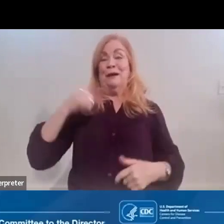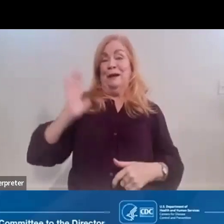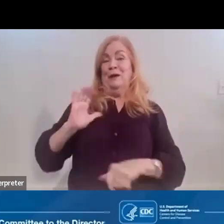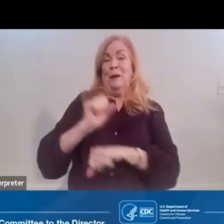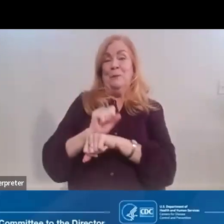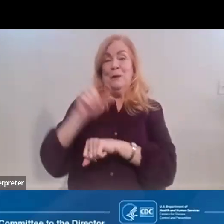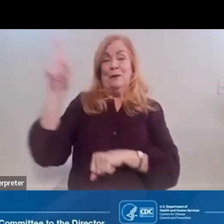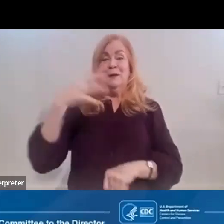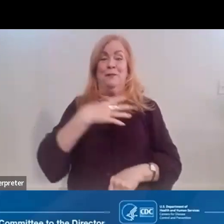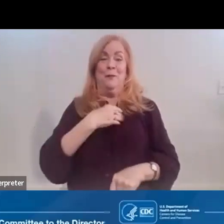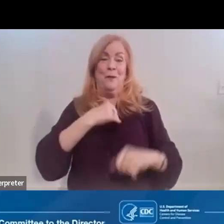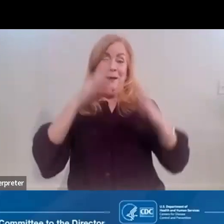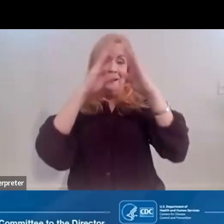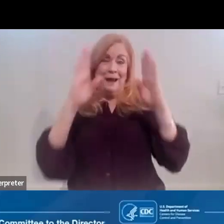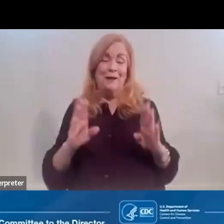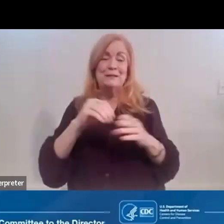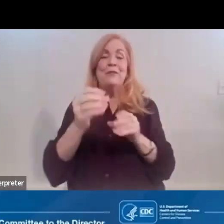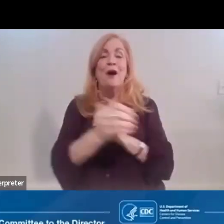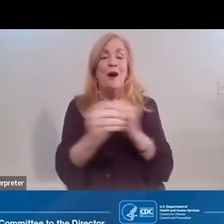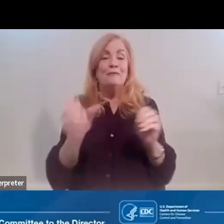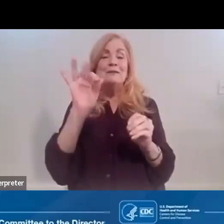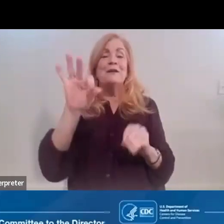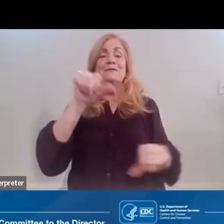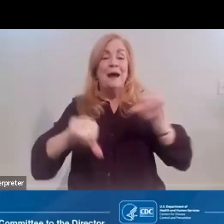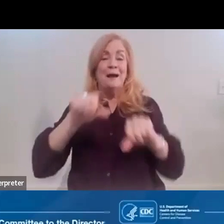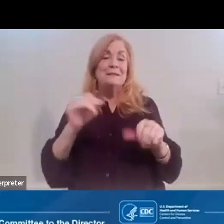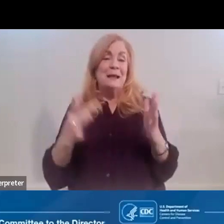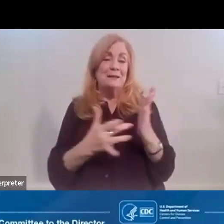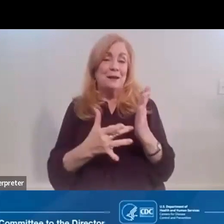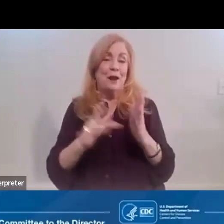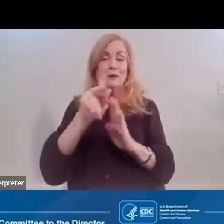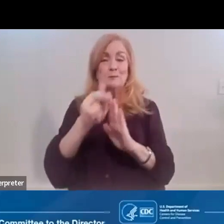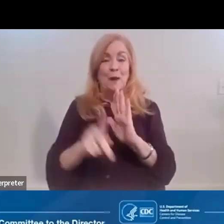and Technology Policy and where we were thinking a lot about how to develop this capability.